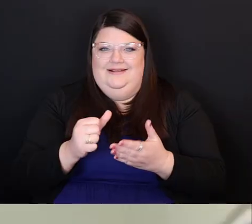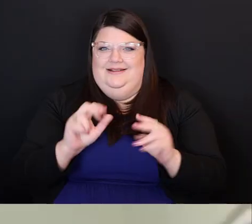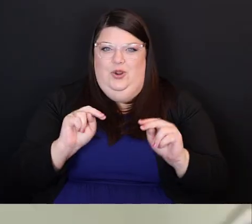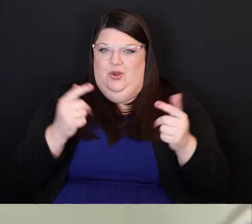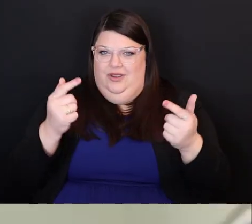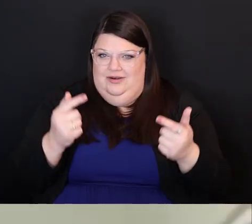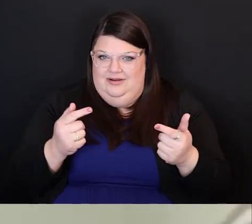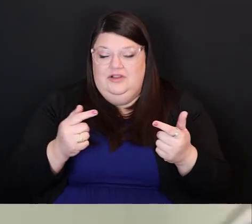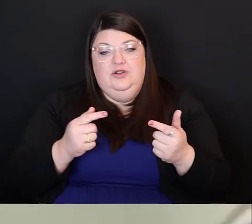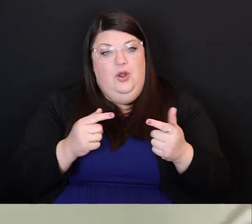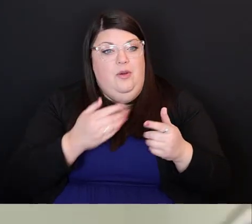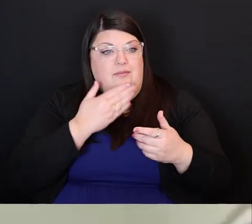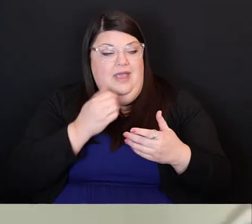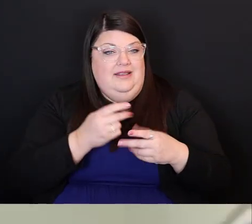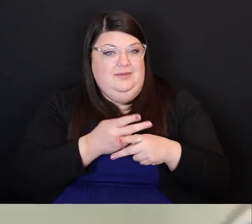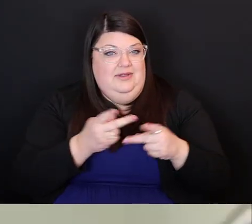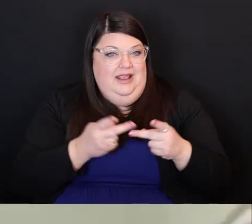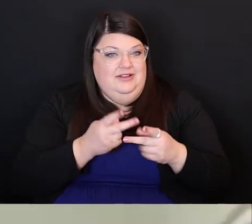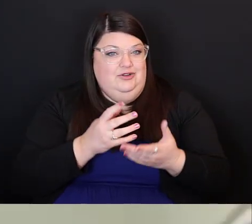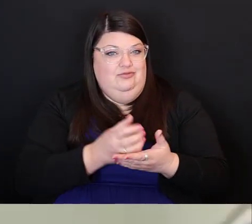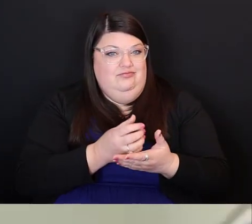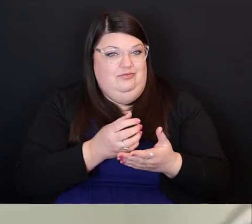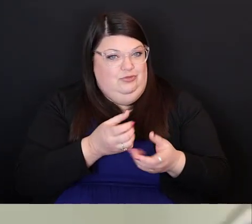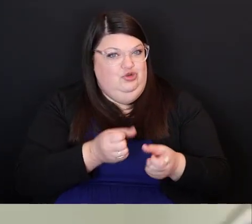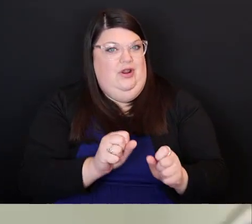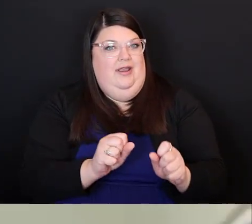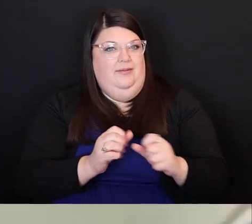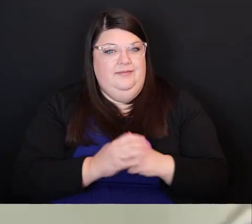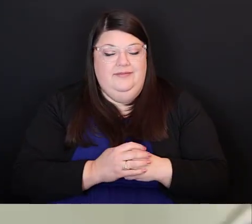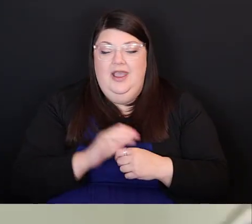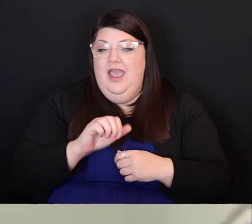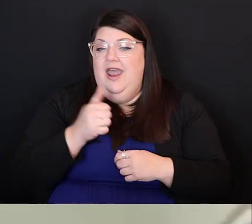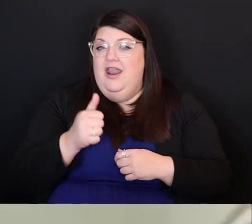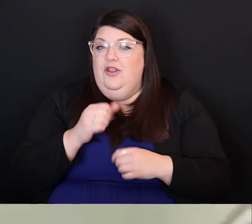Another organization that does similar work is Oak Hill in Connecticut.